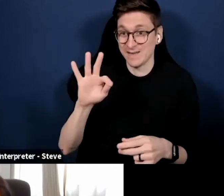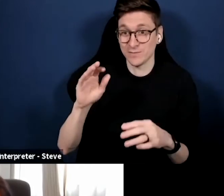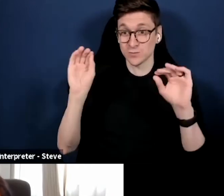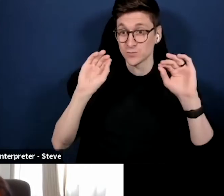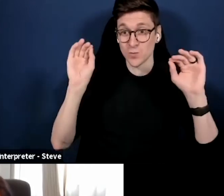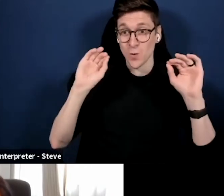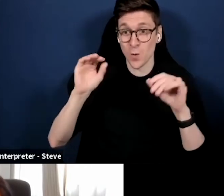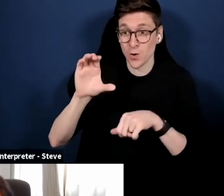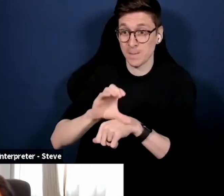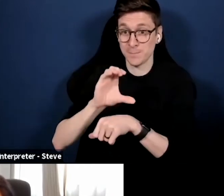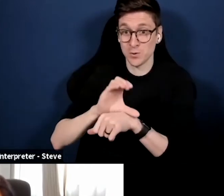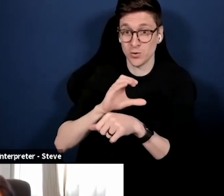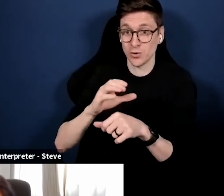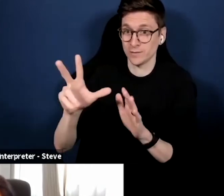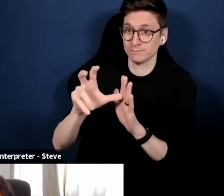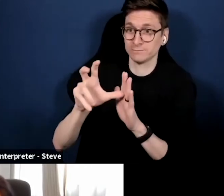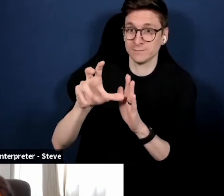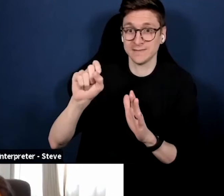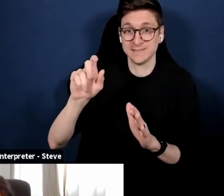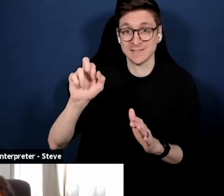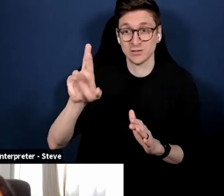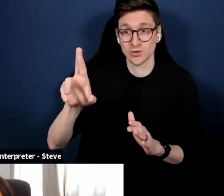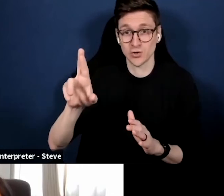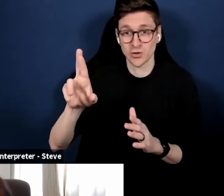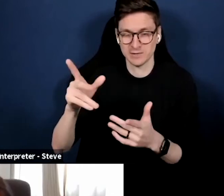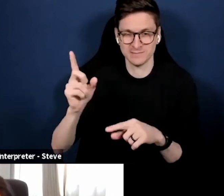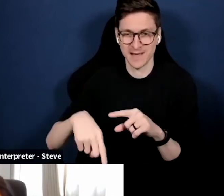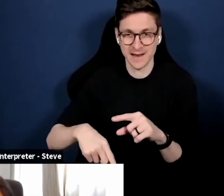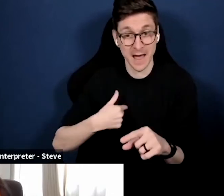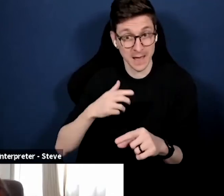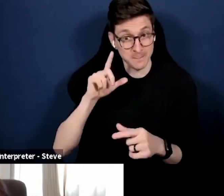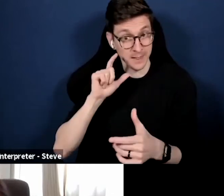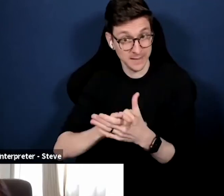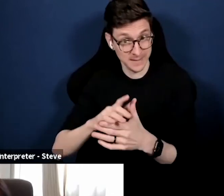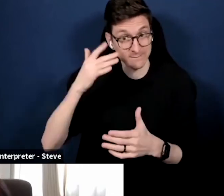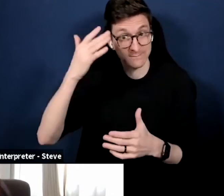i do believe in the future we will have olfactory sensors on the computer just like we have a